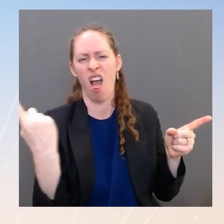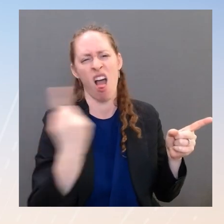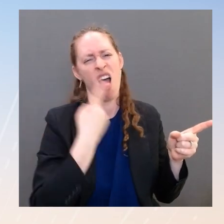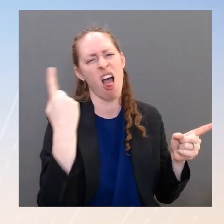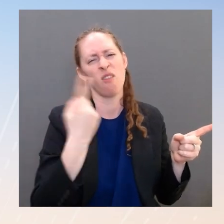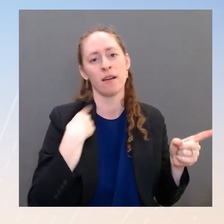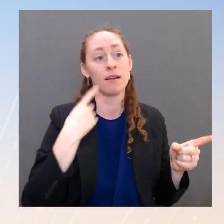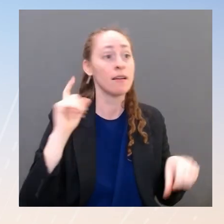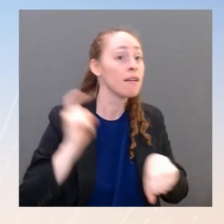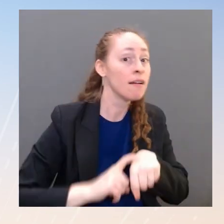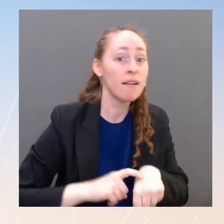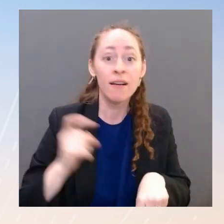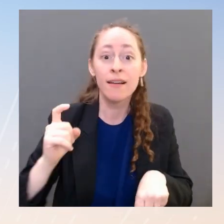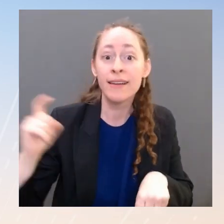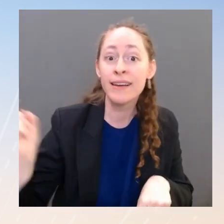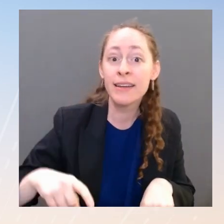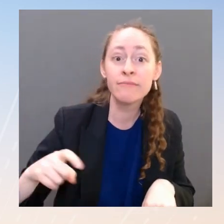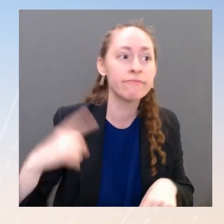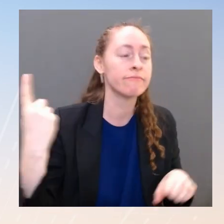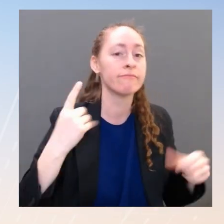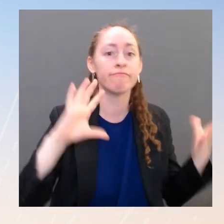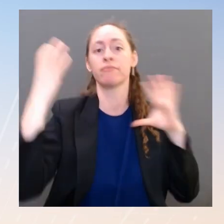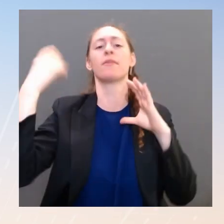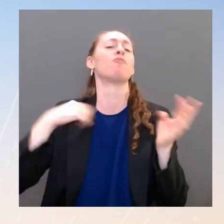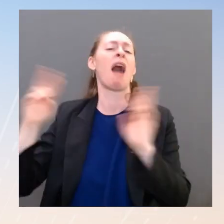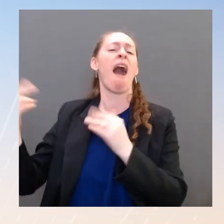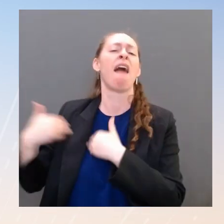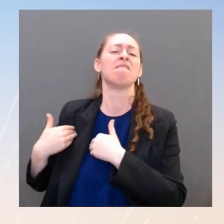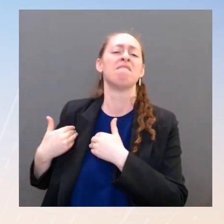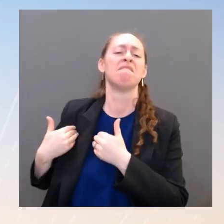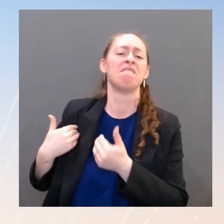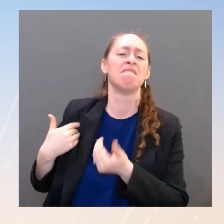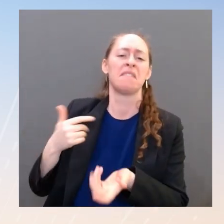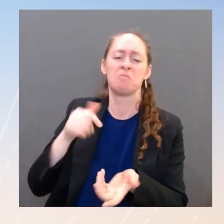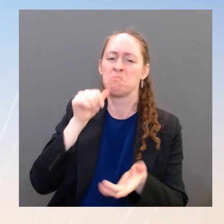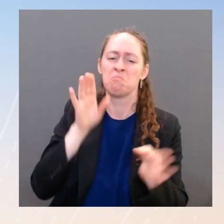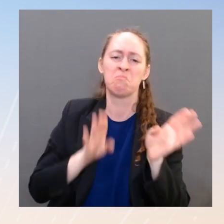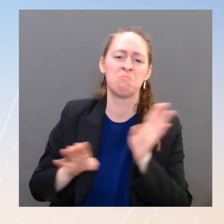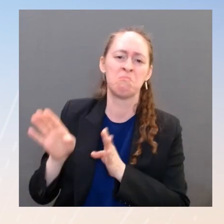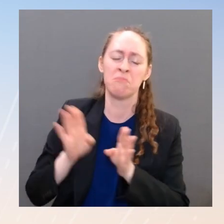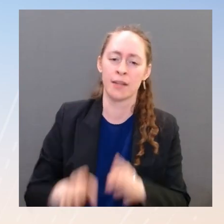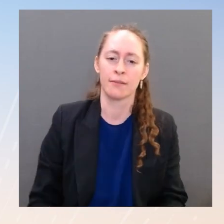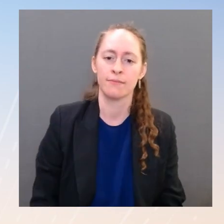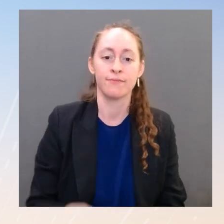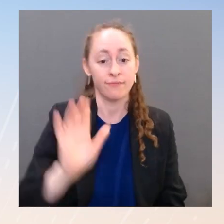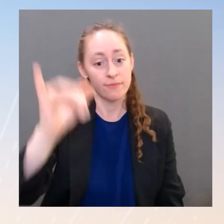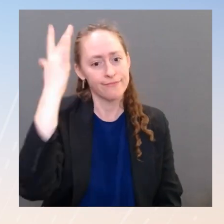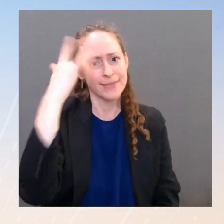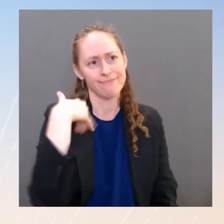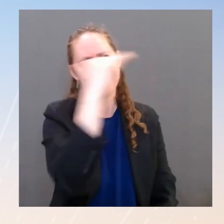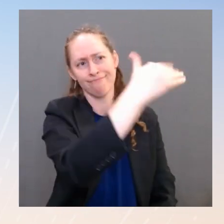which is why we requested the recor- -- resources to do so from Congress through the supplemental bill. But as I noted at the top,